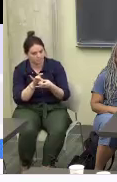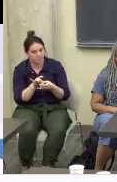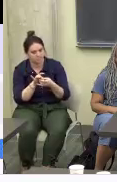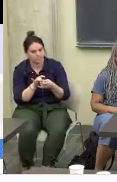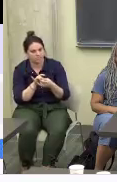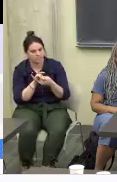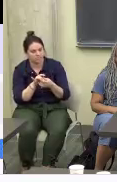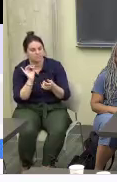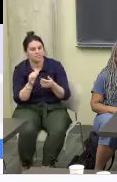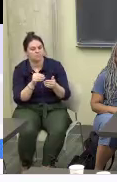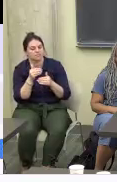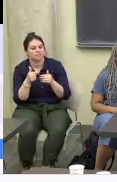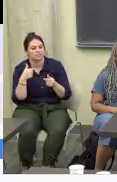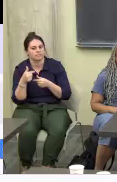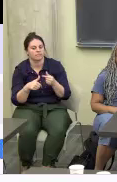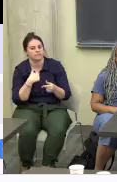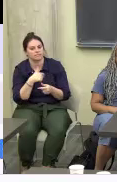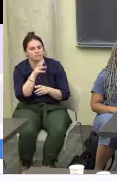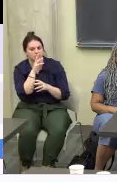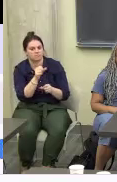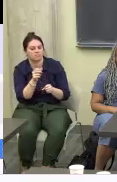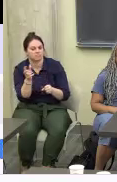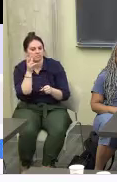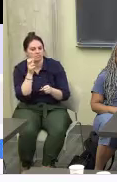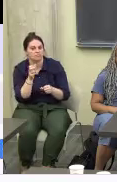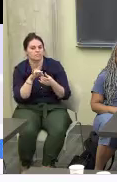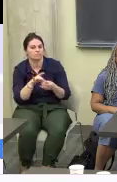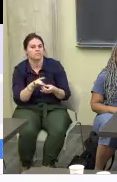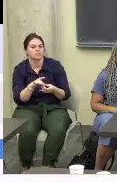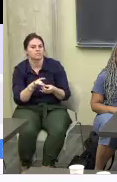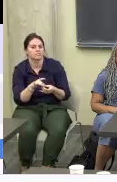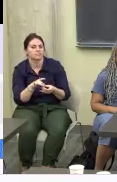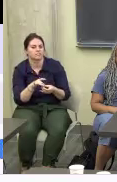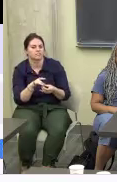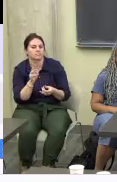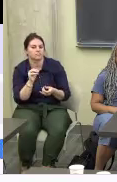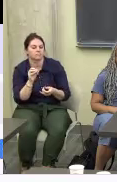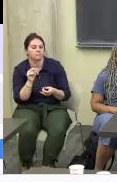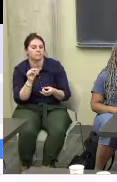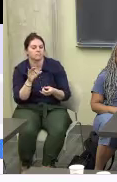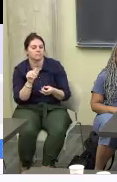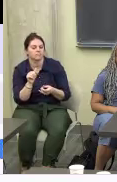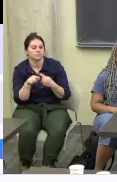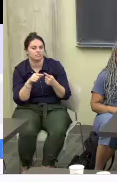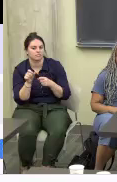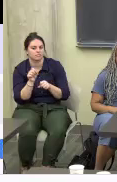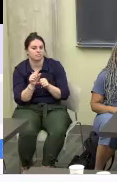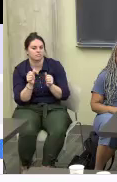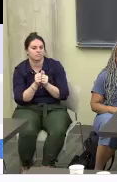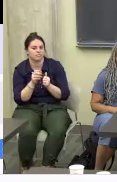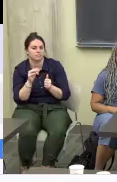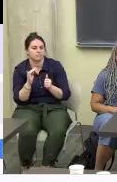was really fascinated hearing… hearing from Monica about working with Michael Burville.